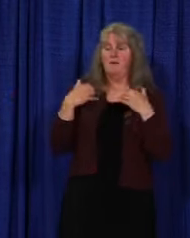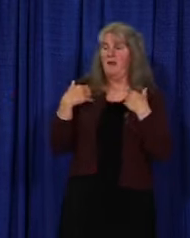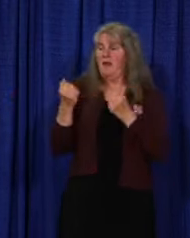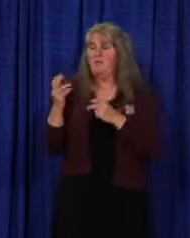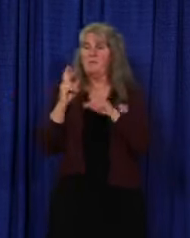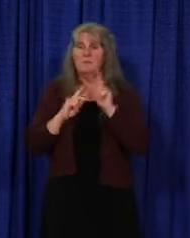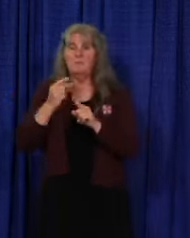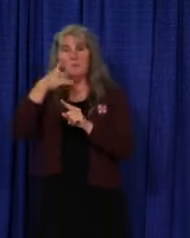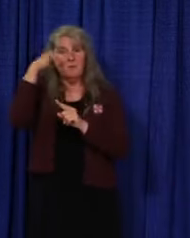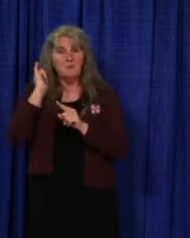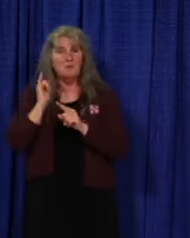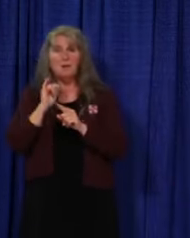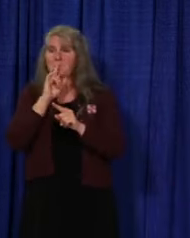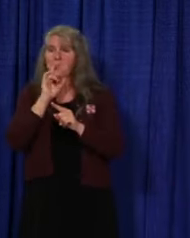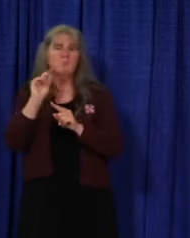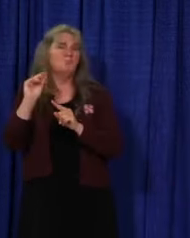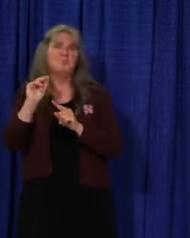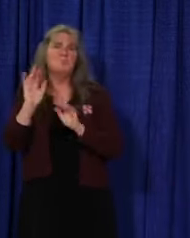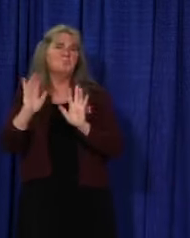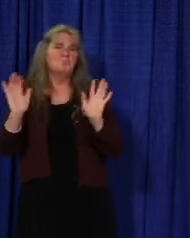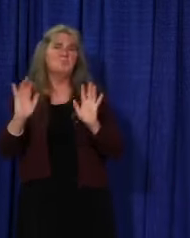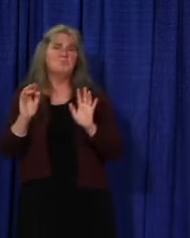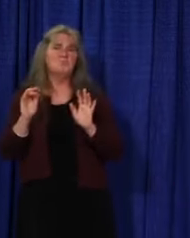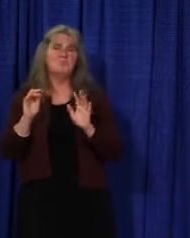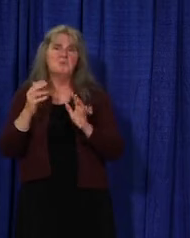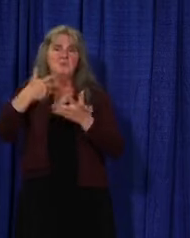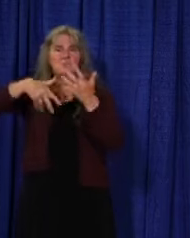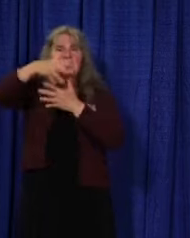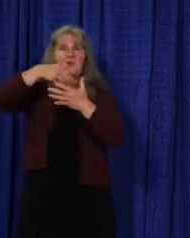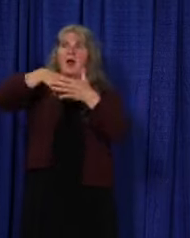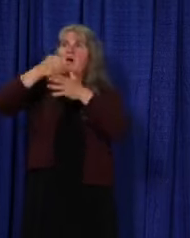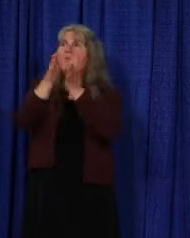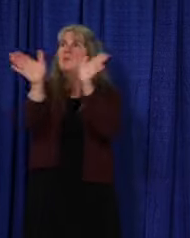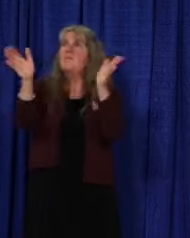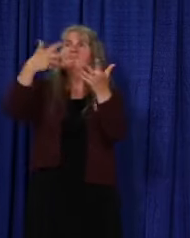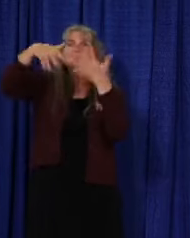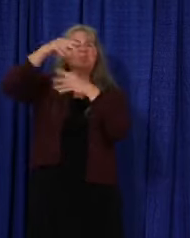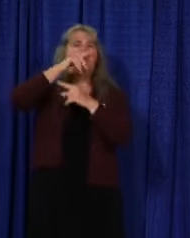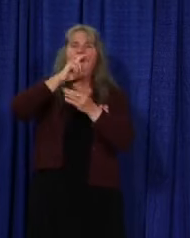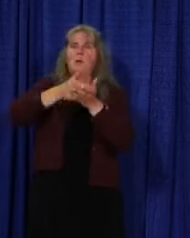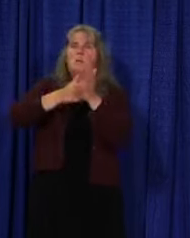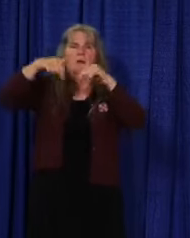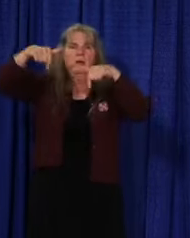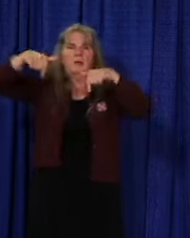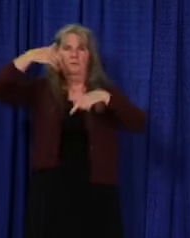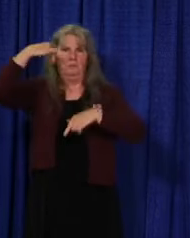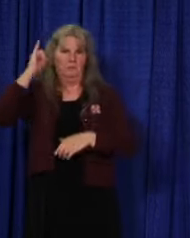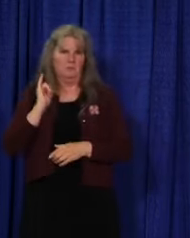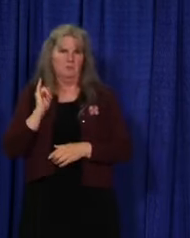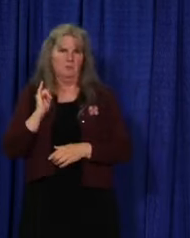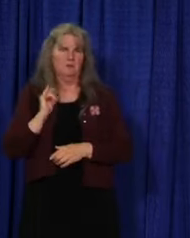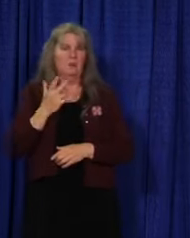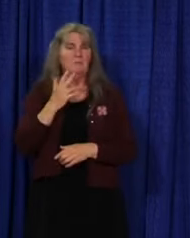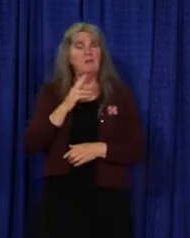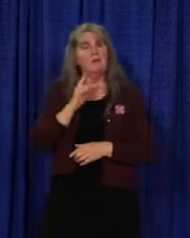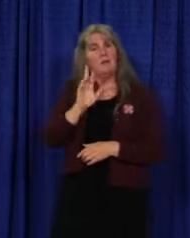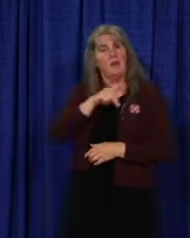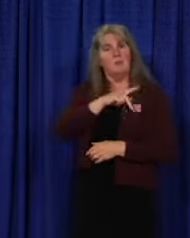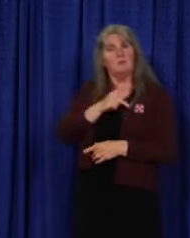Yukon to wear masks in public at this time. It is a personal decision.